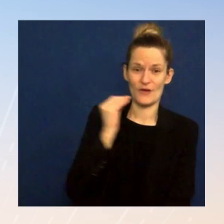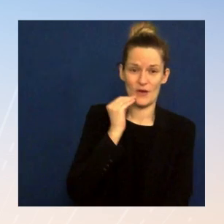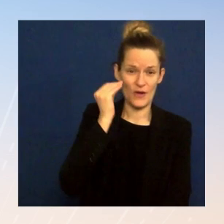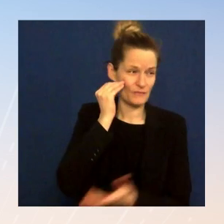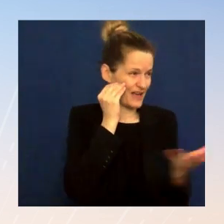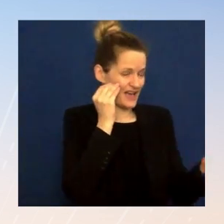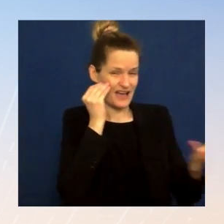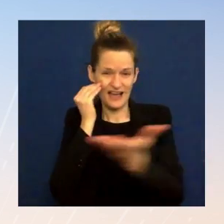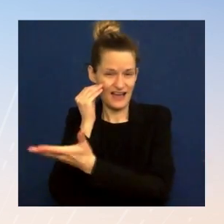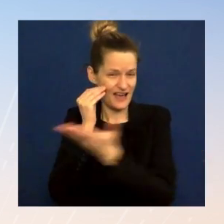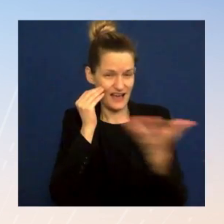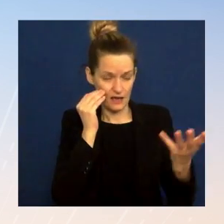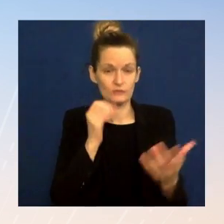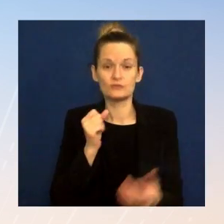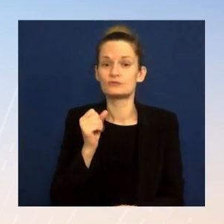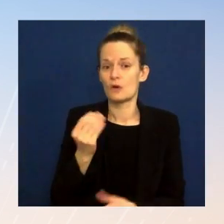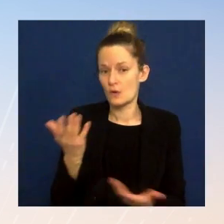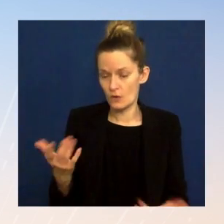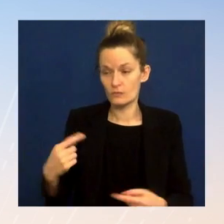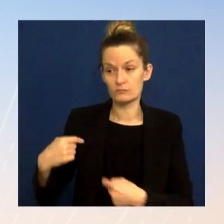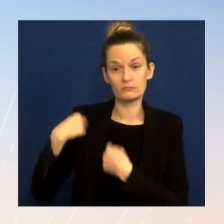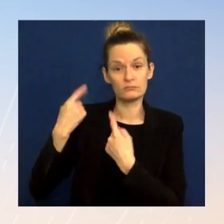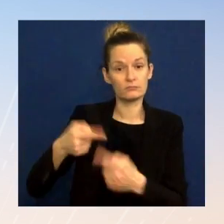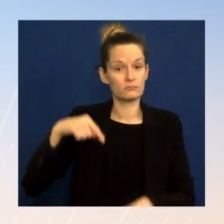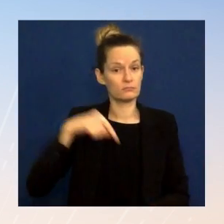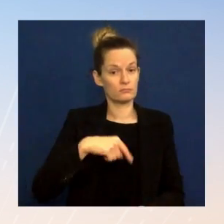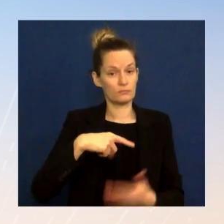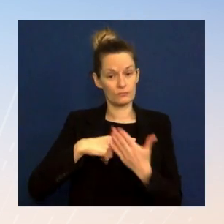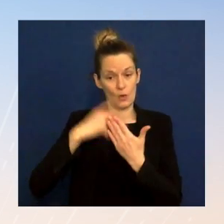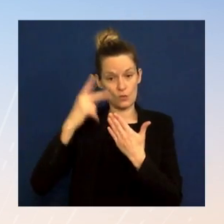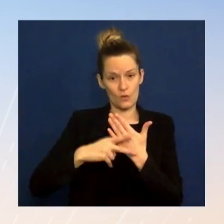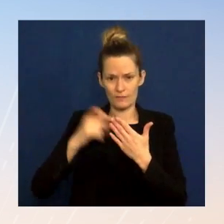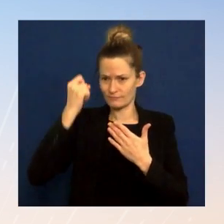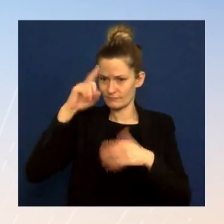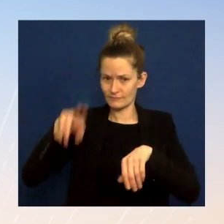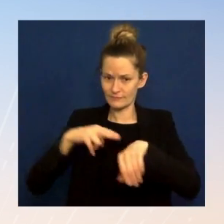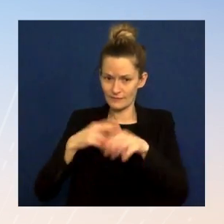there has been no national spike in evictions following the federal moratorium coming down,